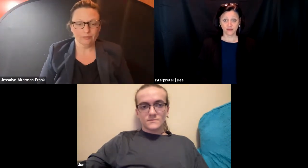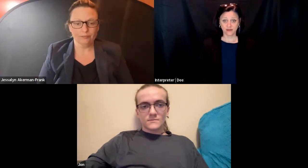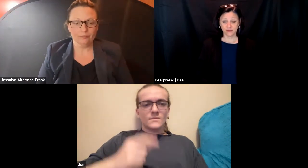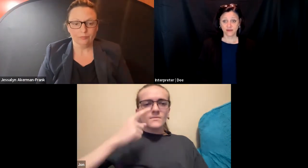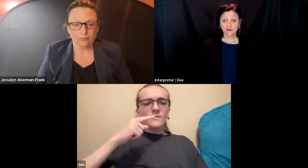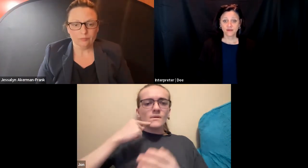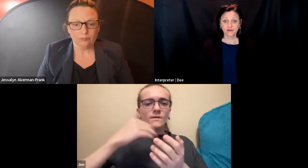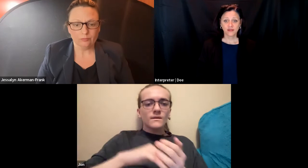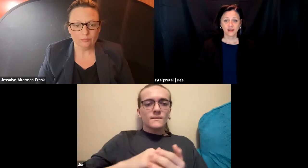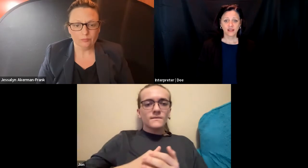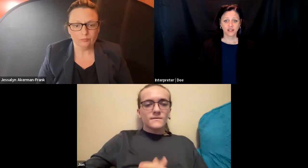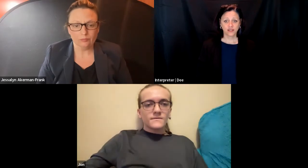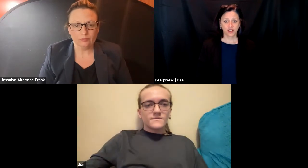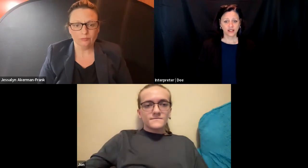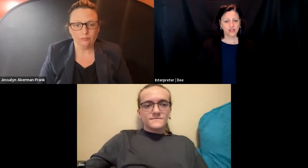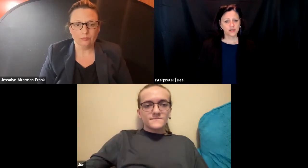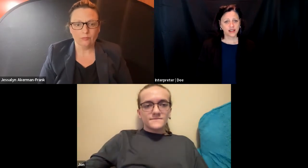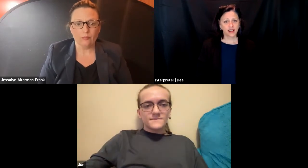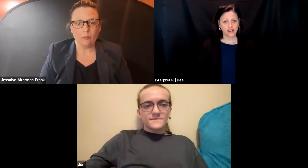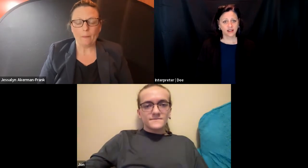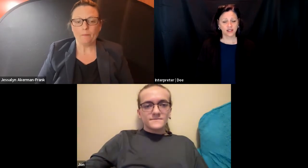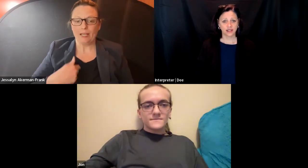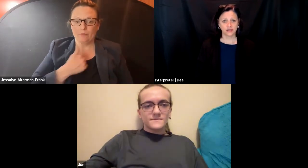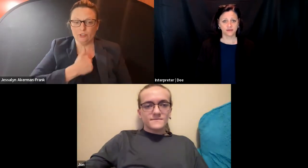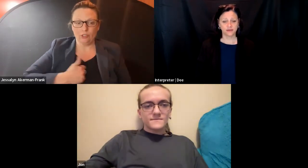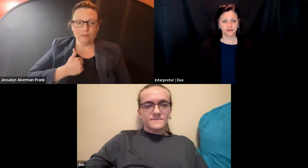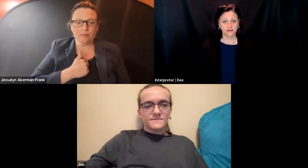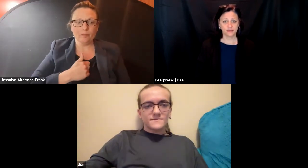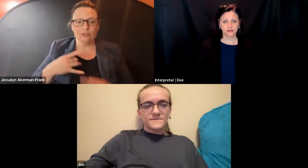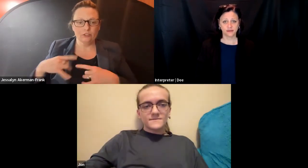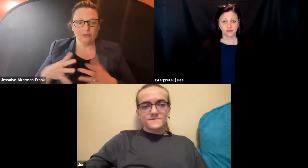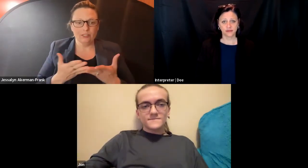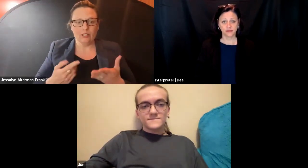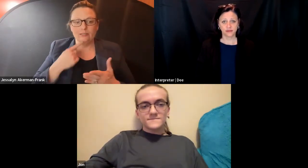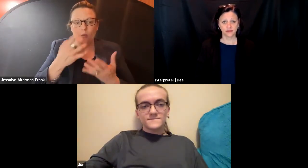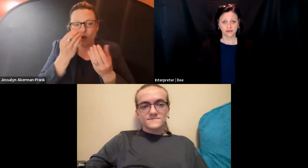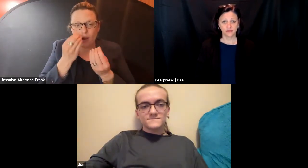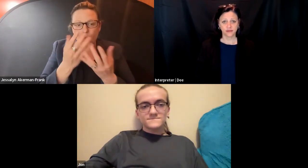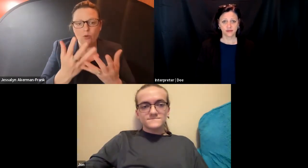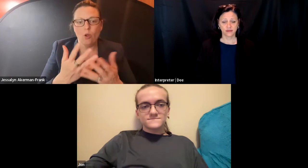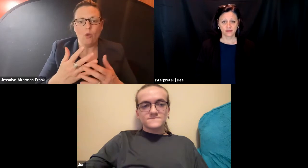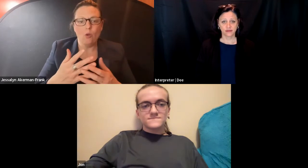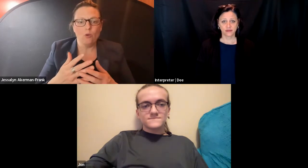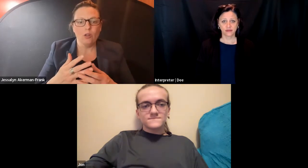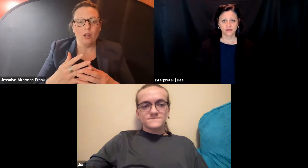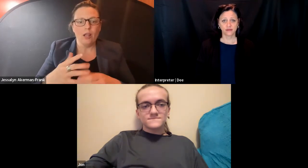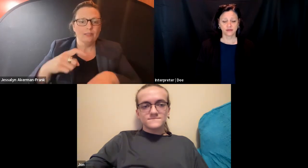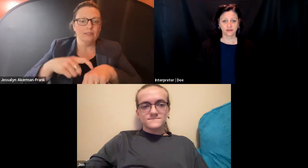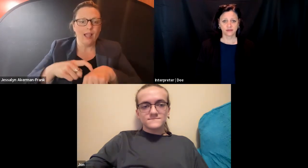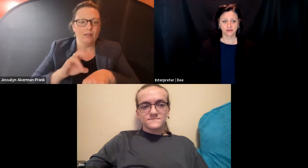Jon, if you have anything to add, we're at 7:30, so we want to respect everybody's time tonight, so maybe be brief if you have anything to add. Jon: This is Jon. Can you say that again, Jessalyn?